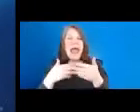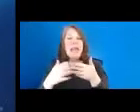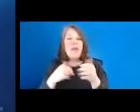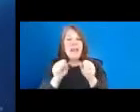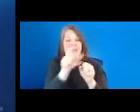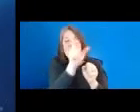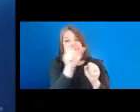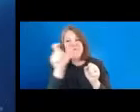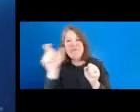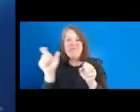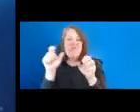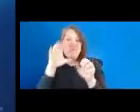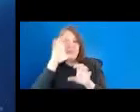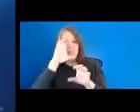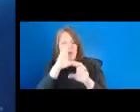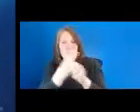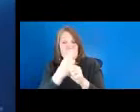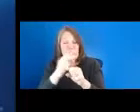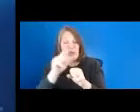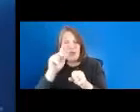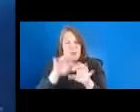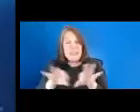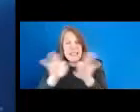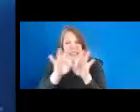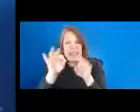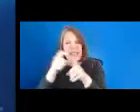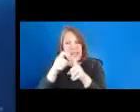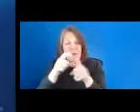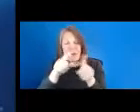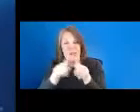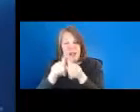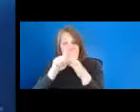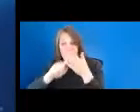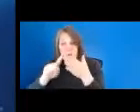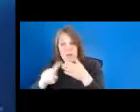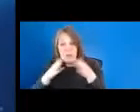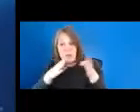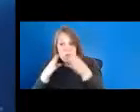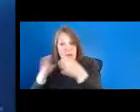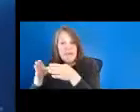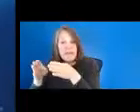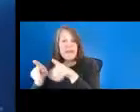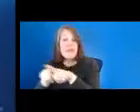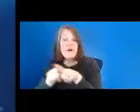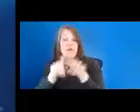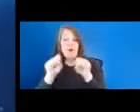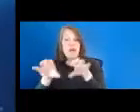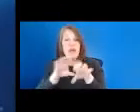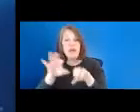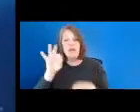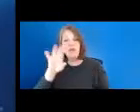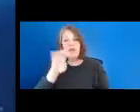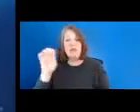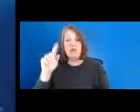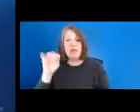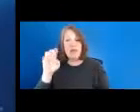by keywords and search methods. You can also 16:21:21 do a free text search to identify